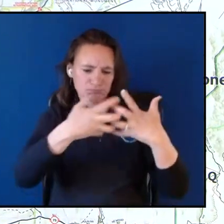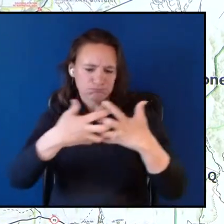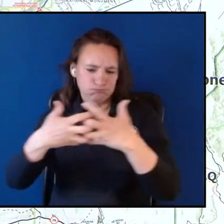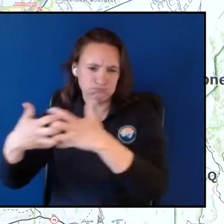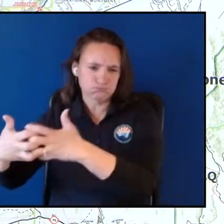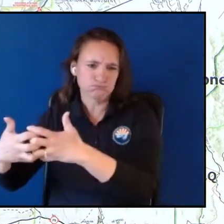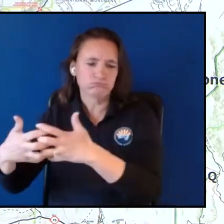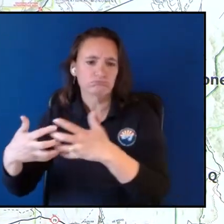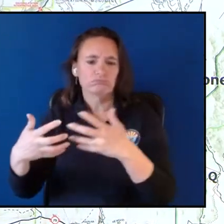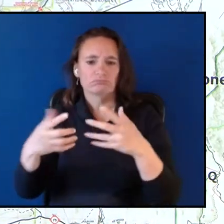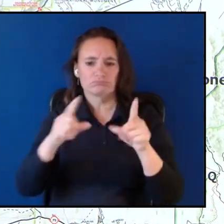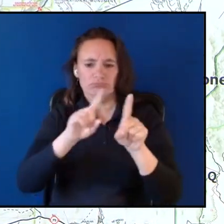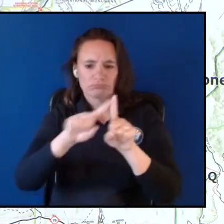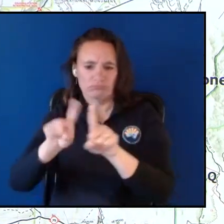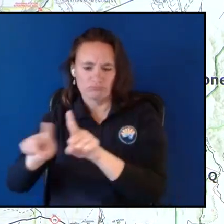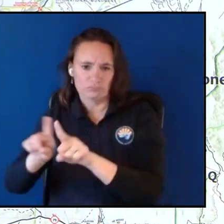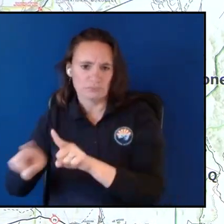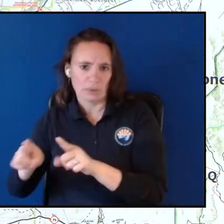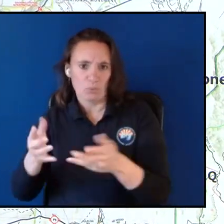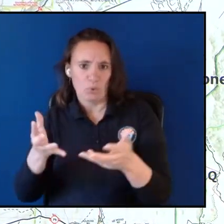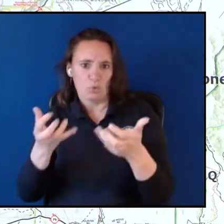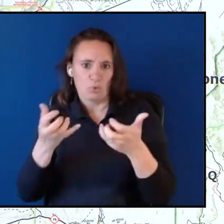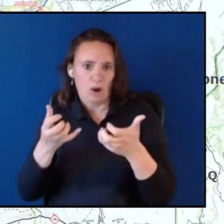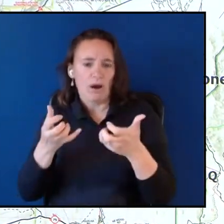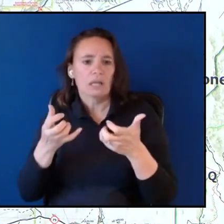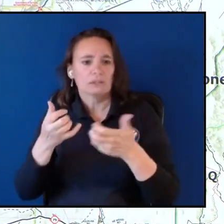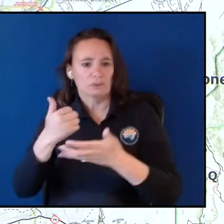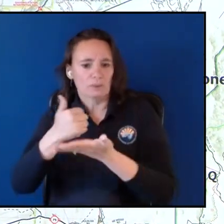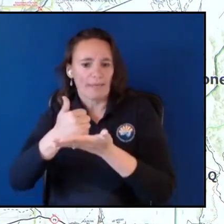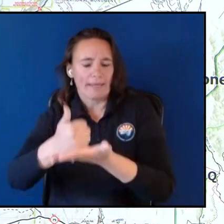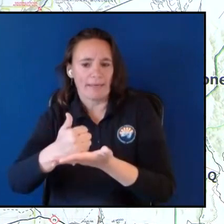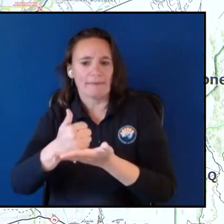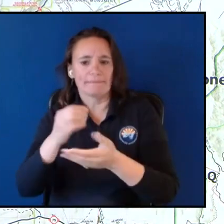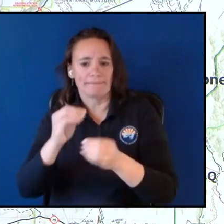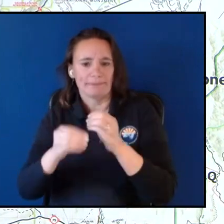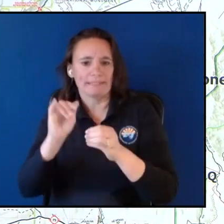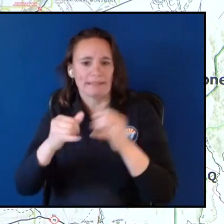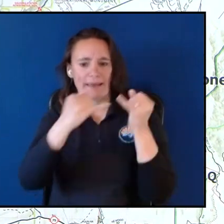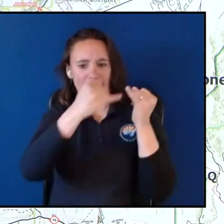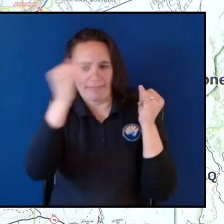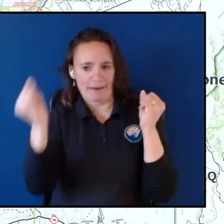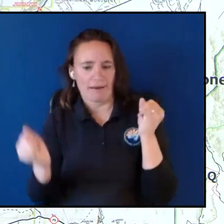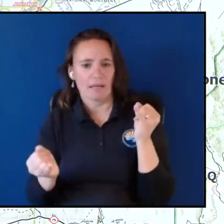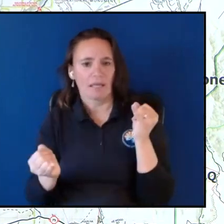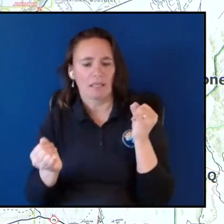desire to put this line in, then we'll be able to give you a better understanding of how long it's going to take.